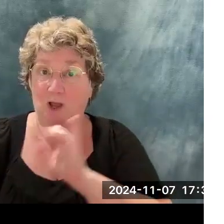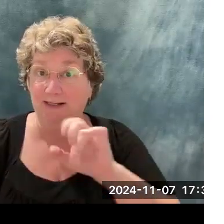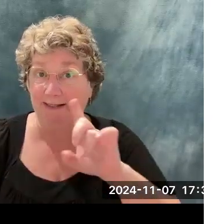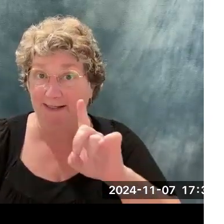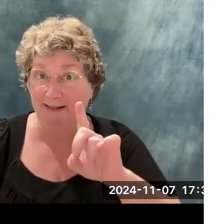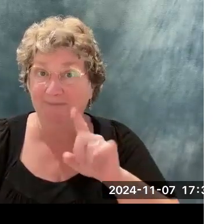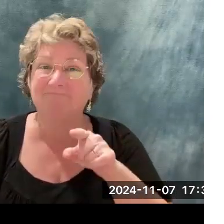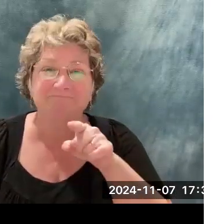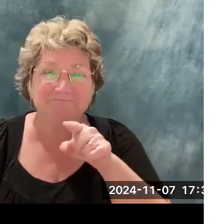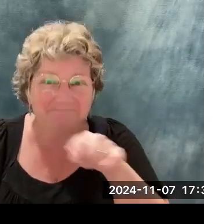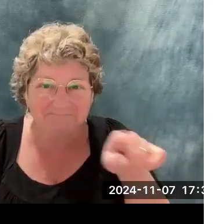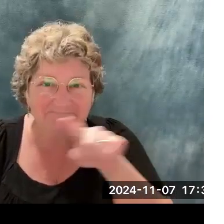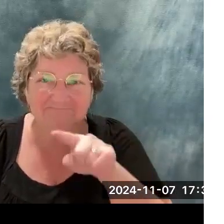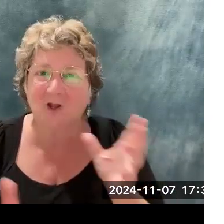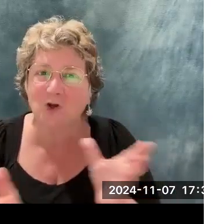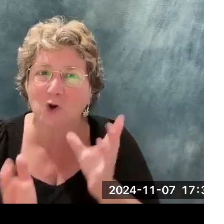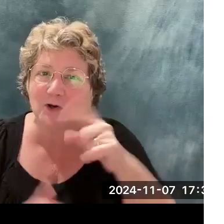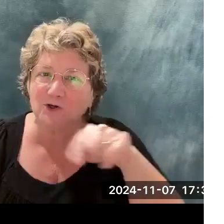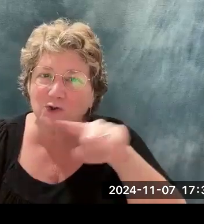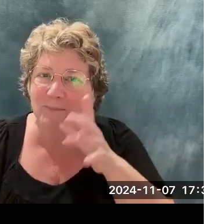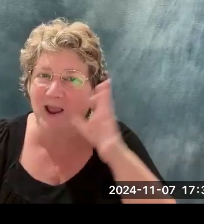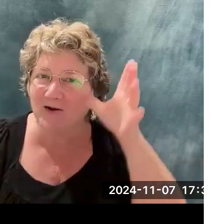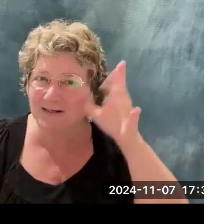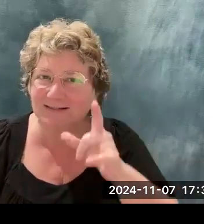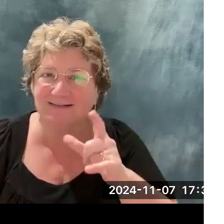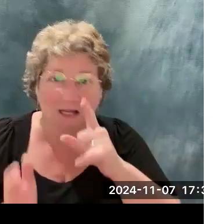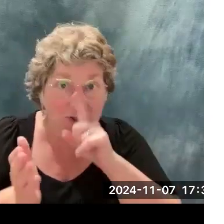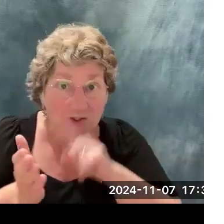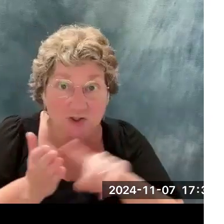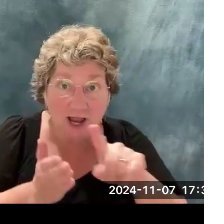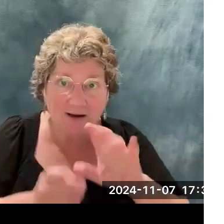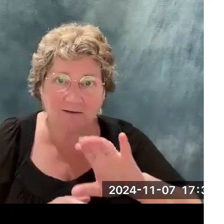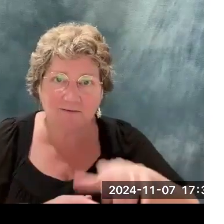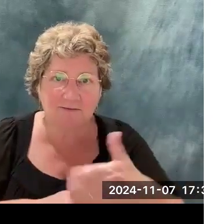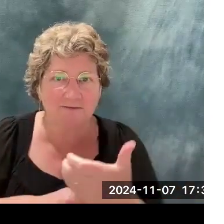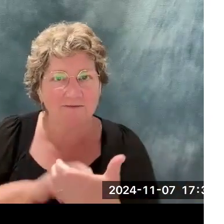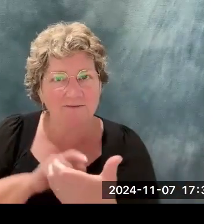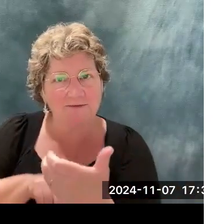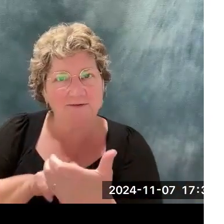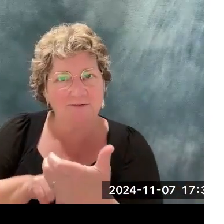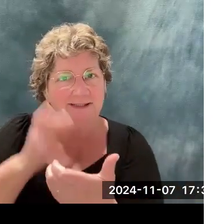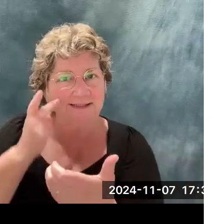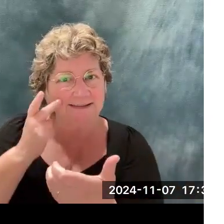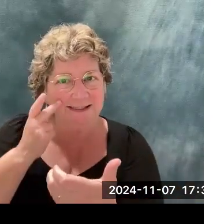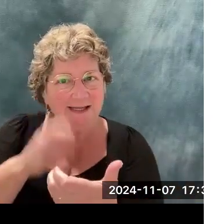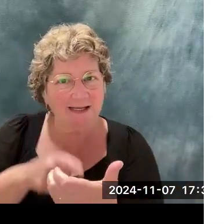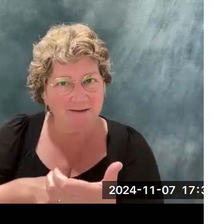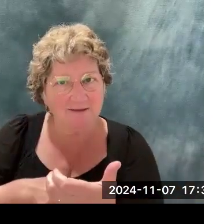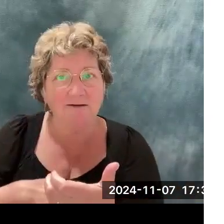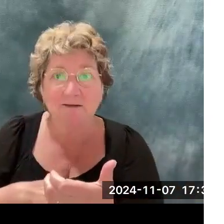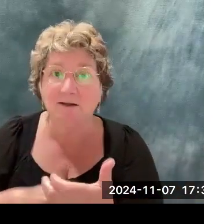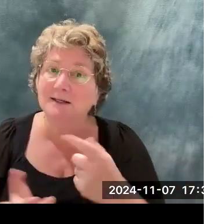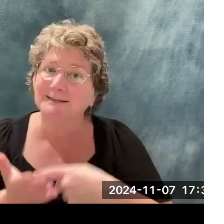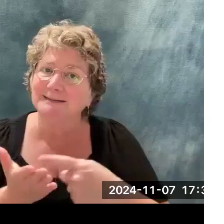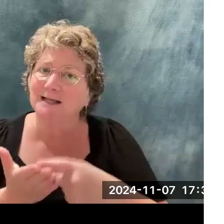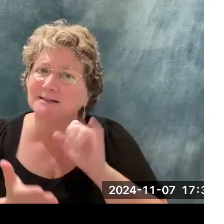back of your IDs have this and talk to them about this option, right? They can call, they can chat, they can text.